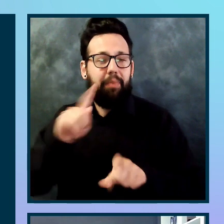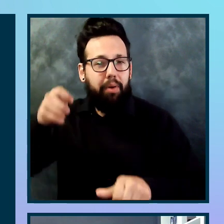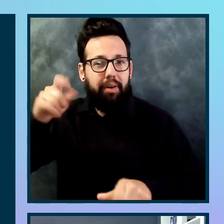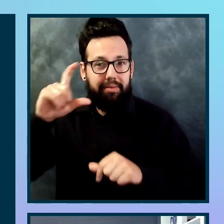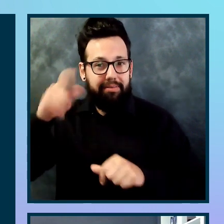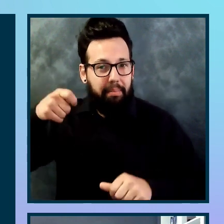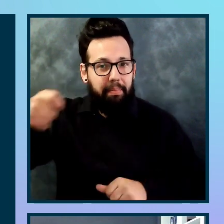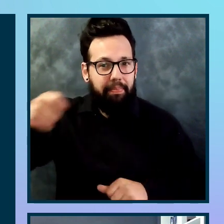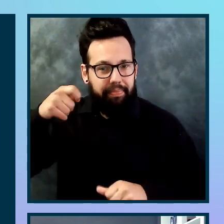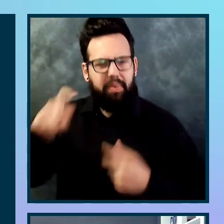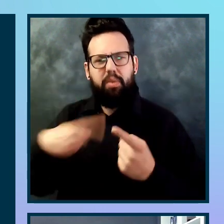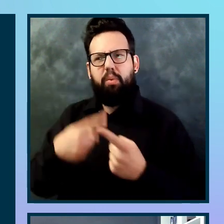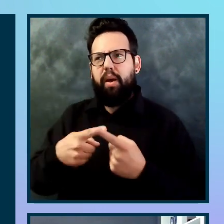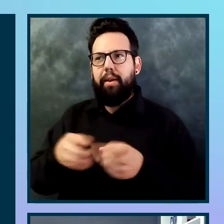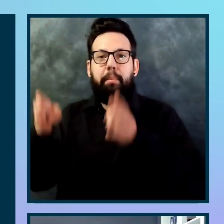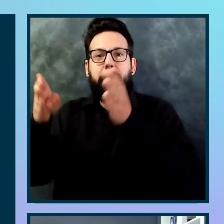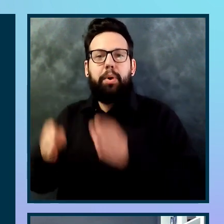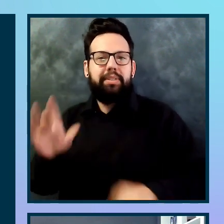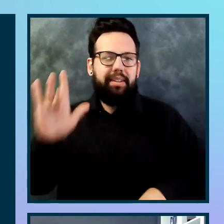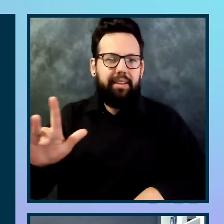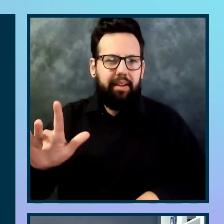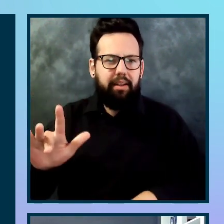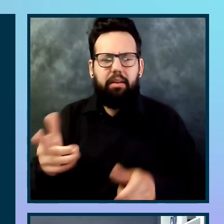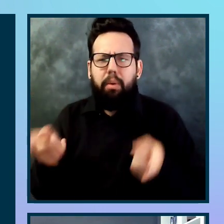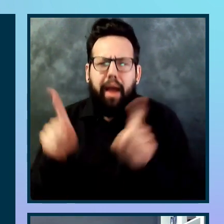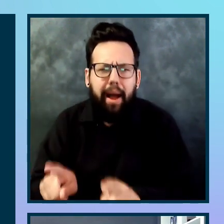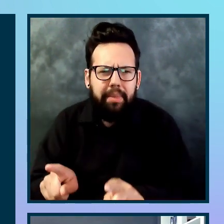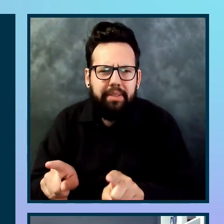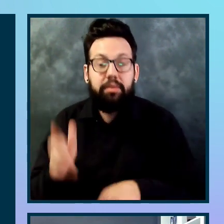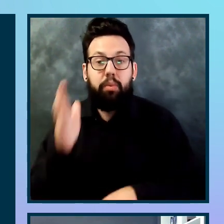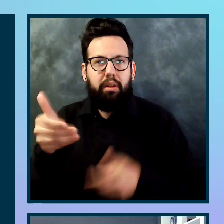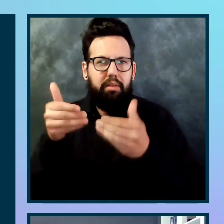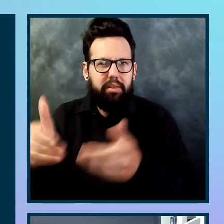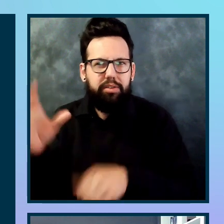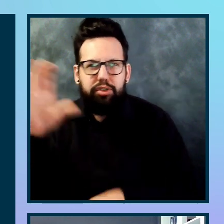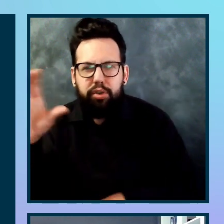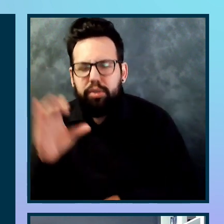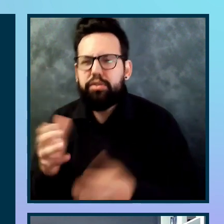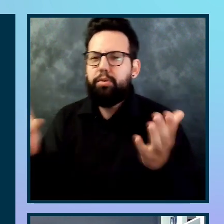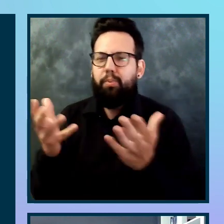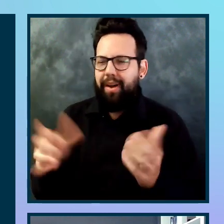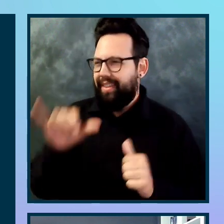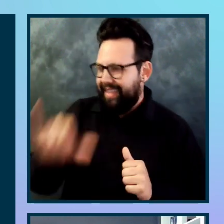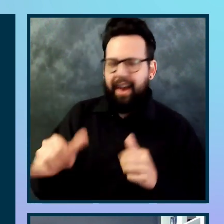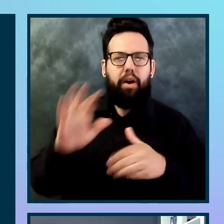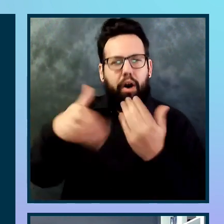What's gonna happen when I click there? Is this a search button? Is this a search link? Like we need to document them so that those interaction